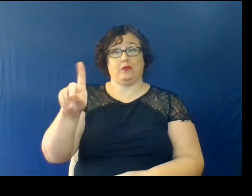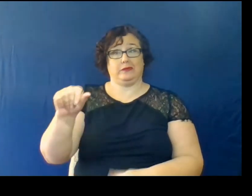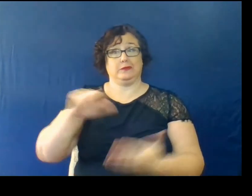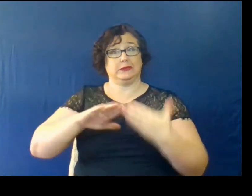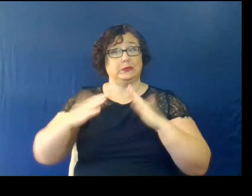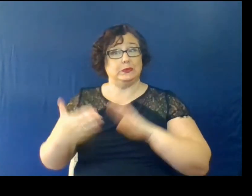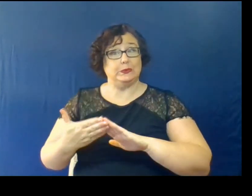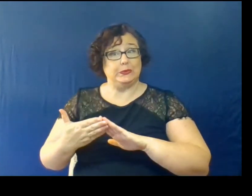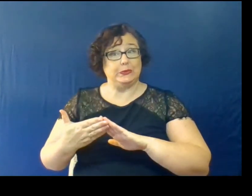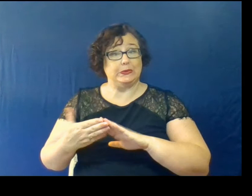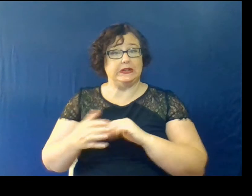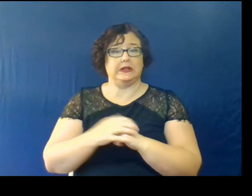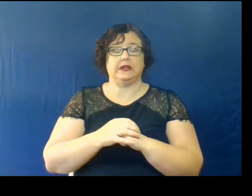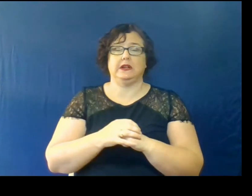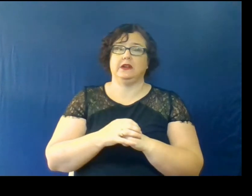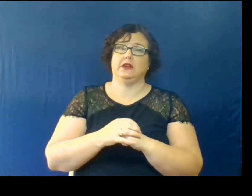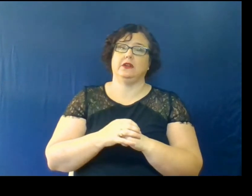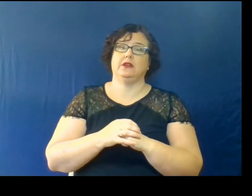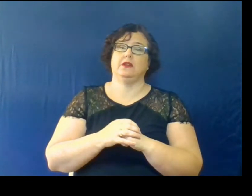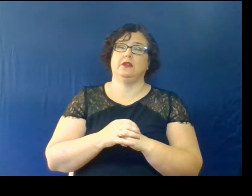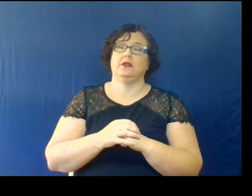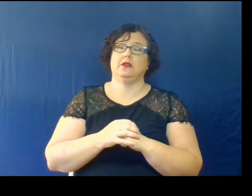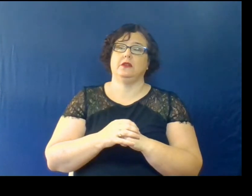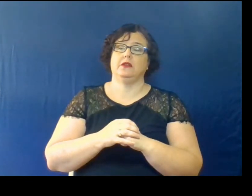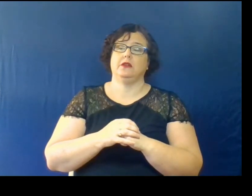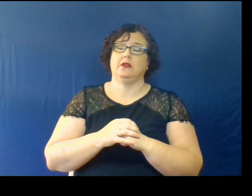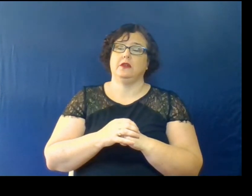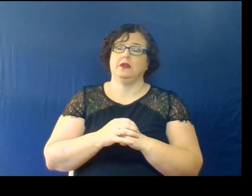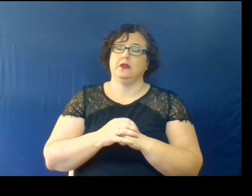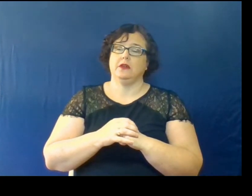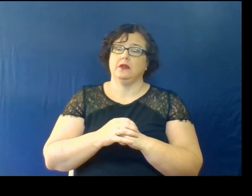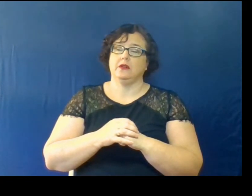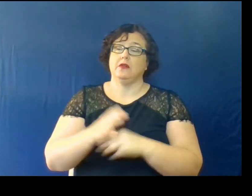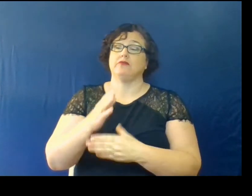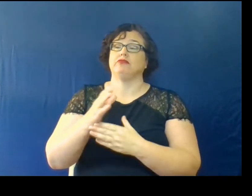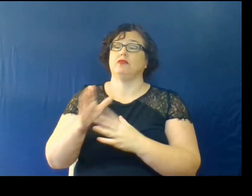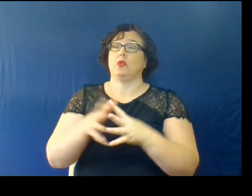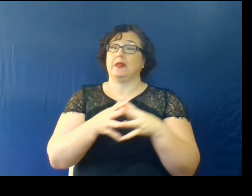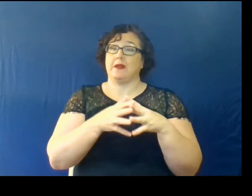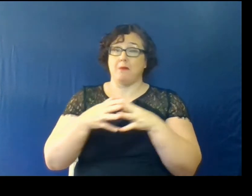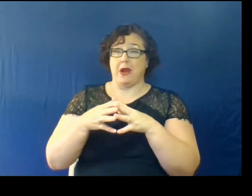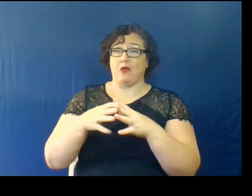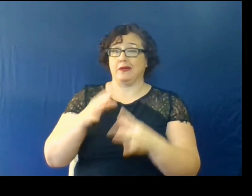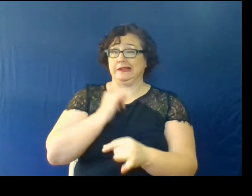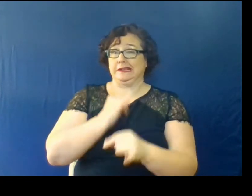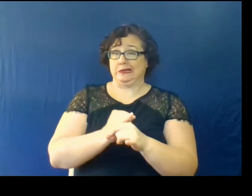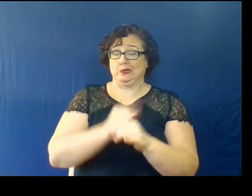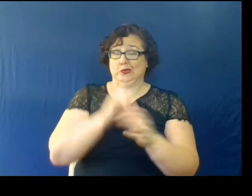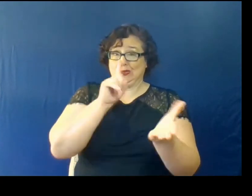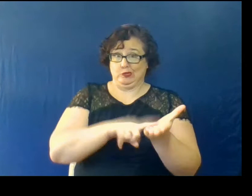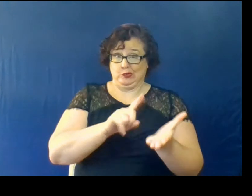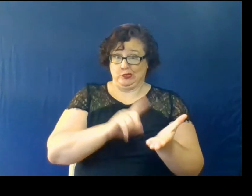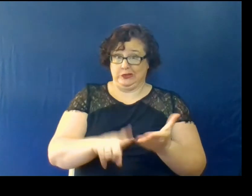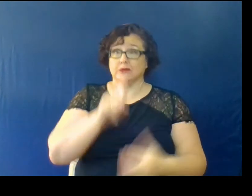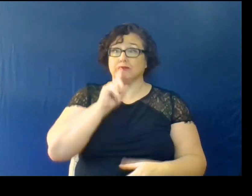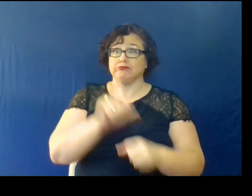In 2018 the American Institute for Research actually conducted a study called "The Hidden